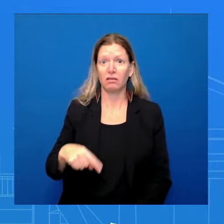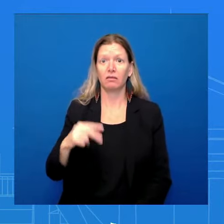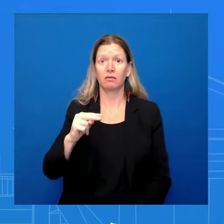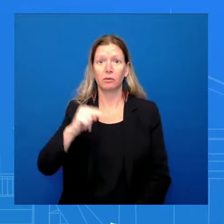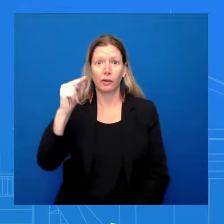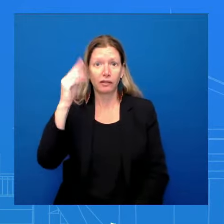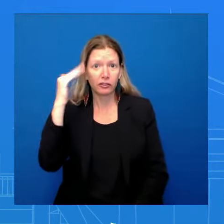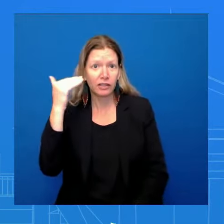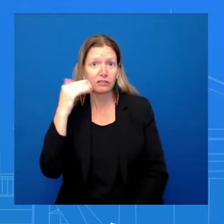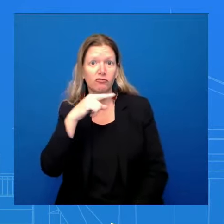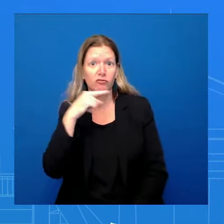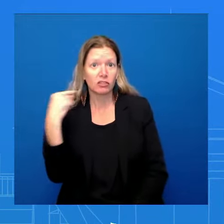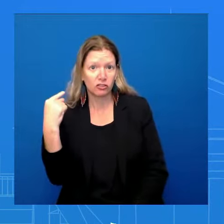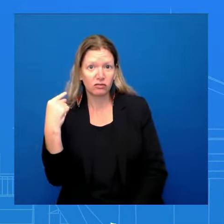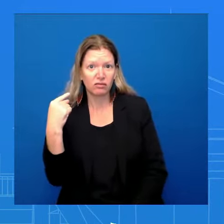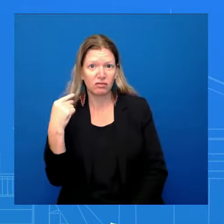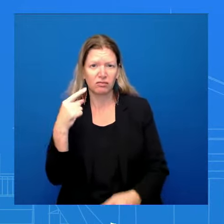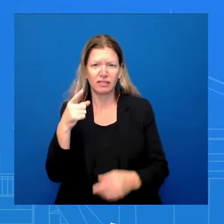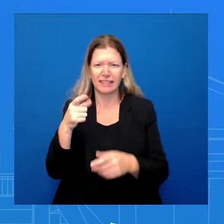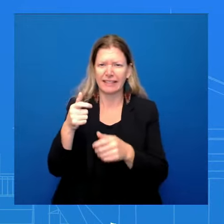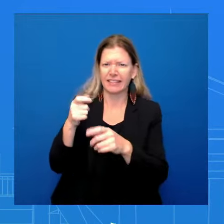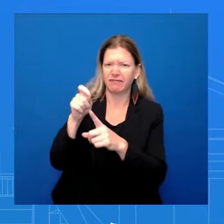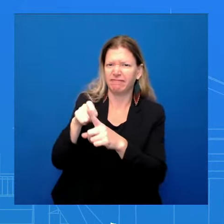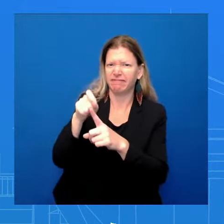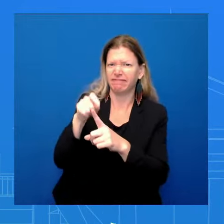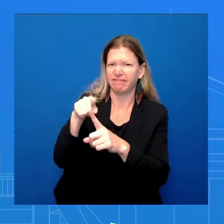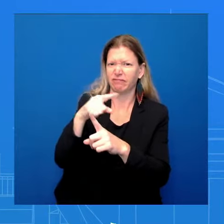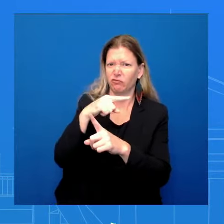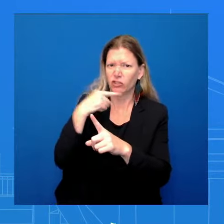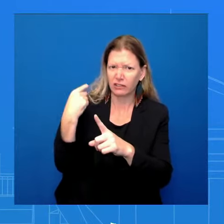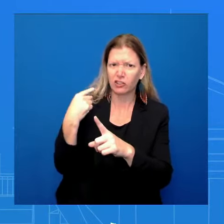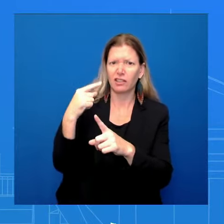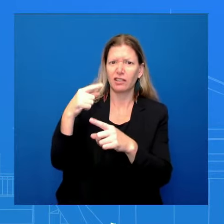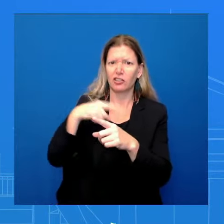to neutralize all sanctions against North Korea